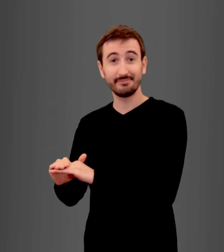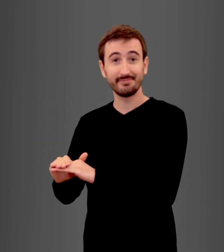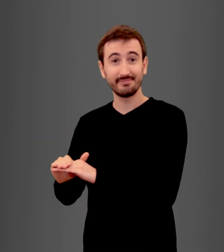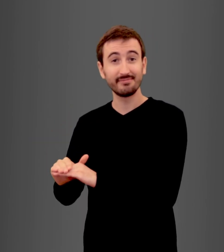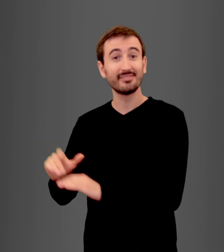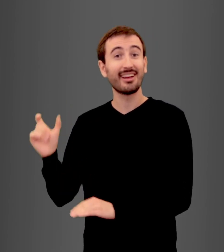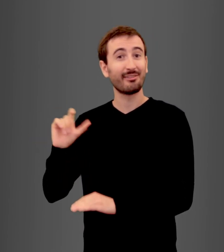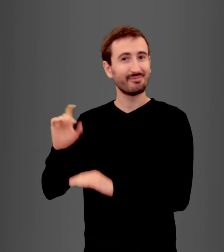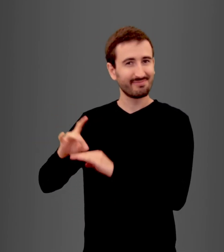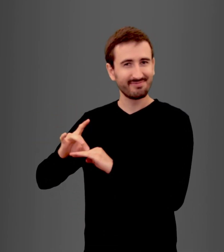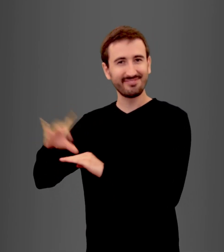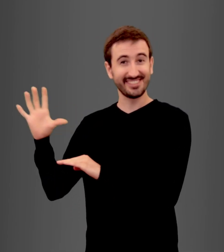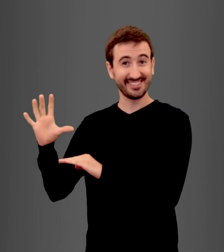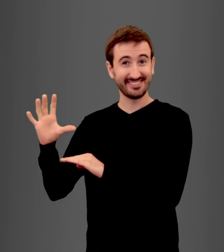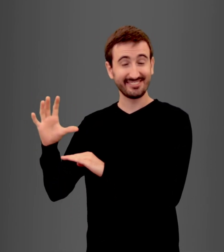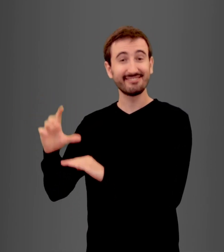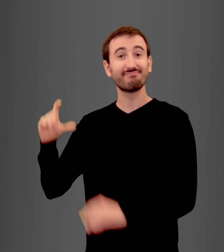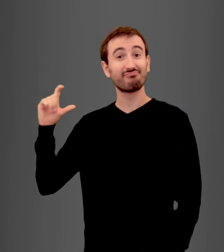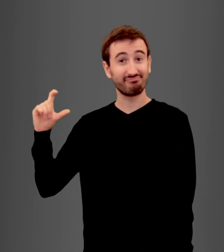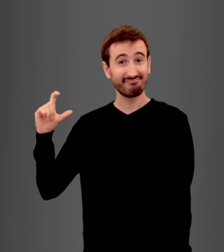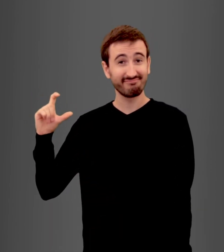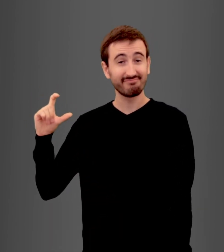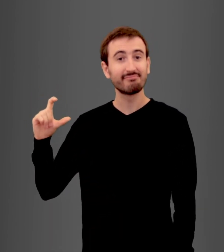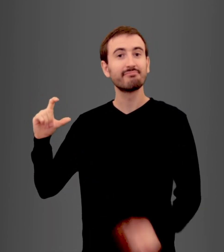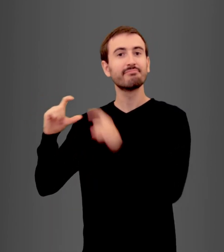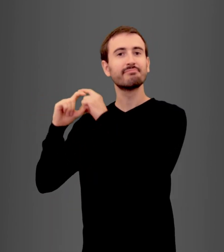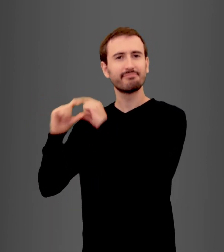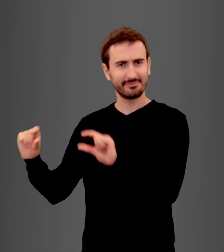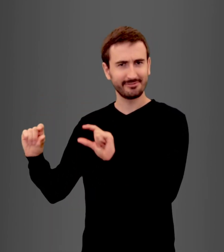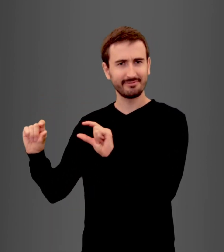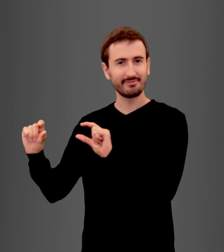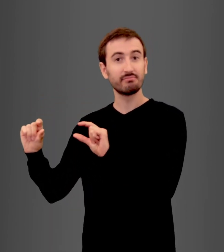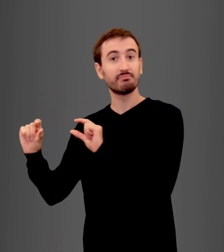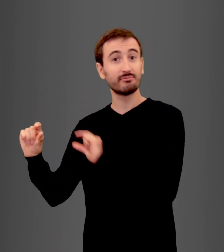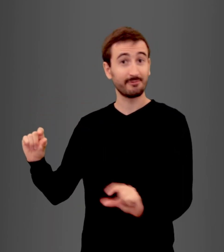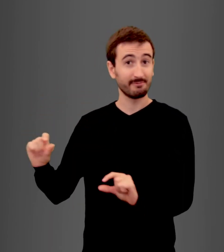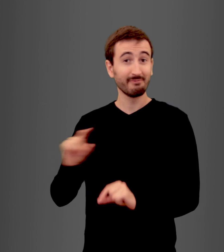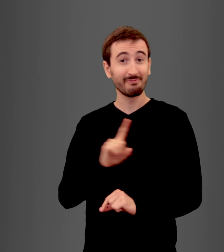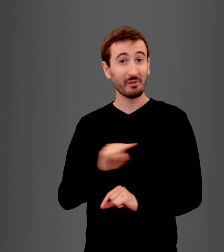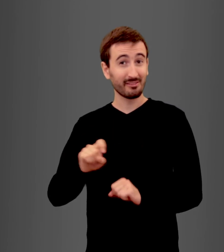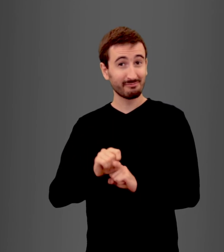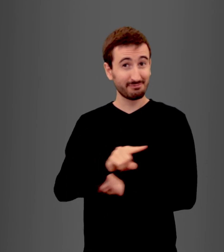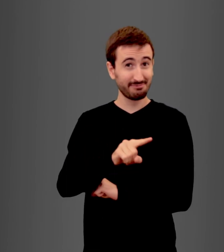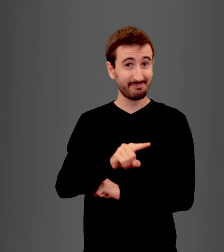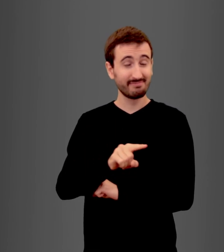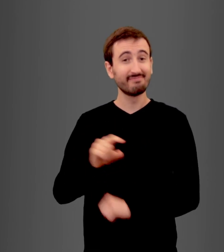The released energy can be split, with some energy being transferred to an emitted photon